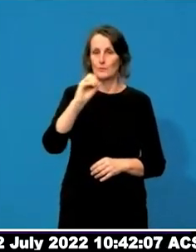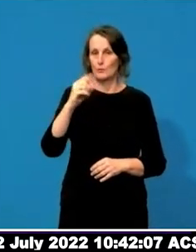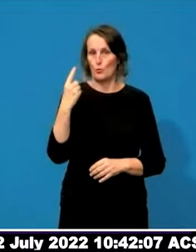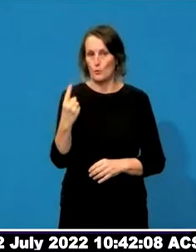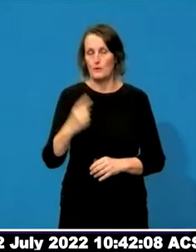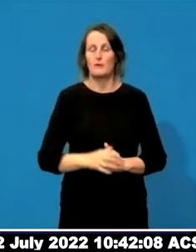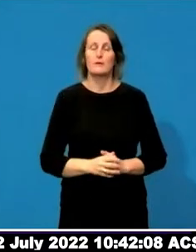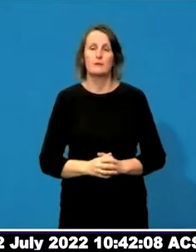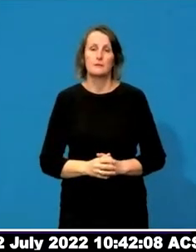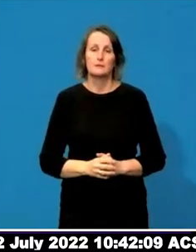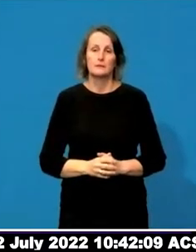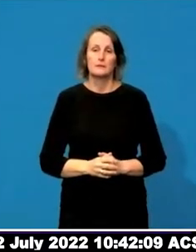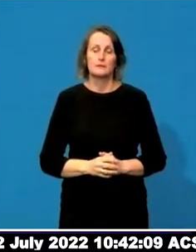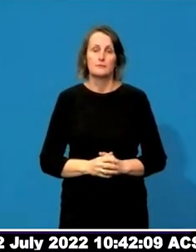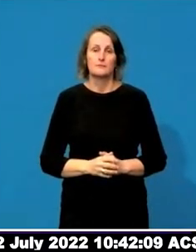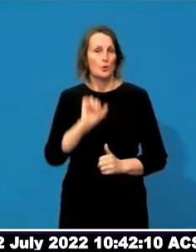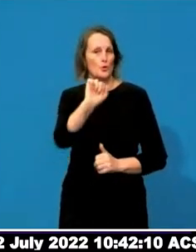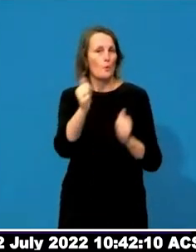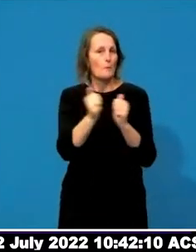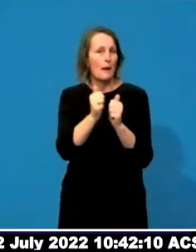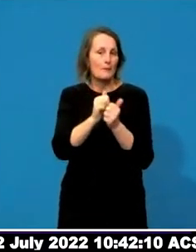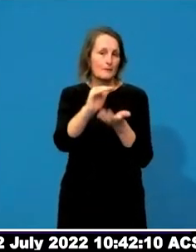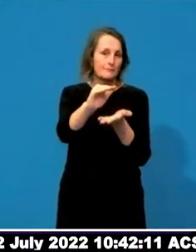It is to be found in Hearing Bundle A at tab 7.